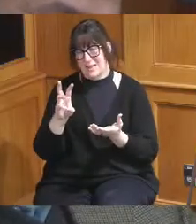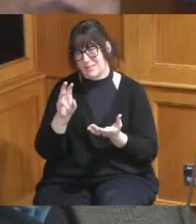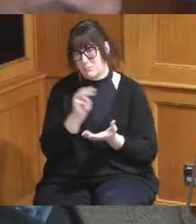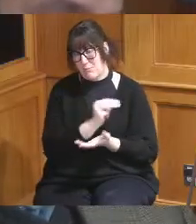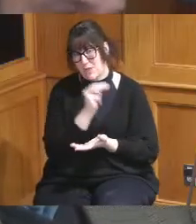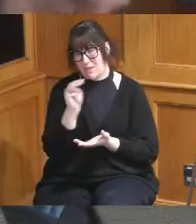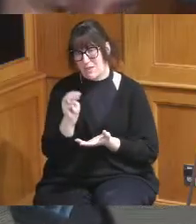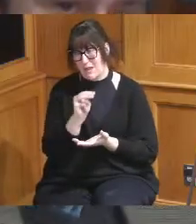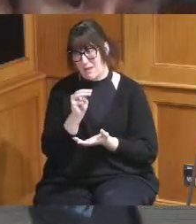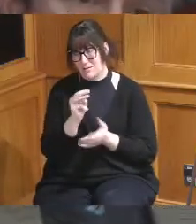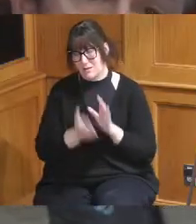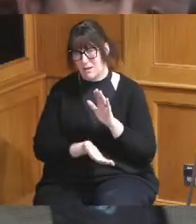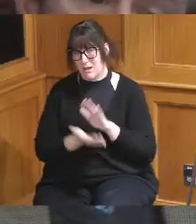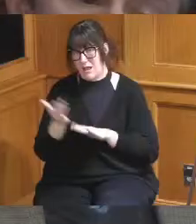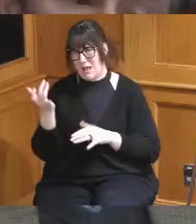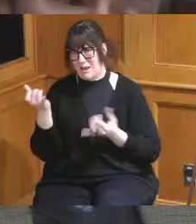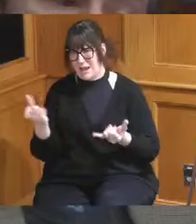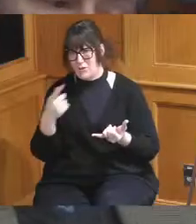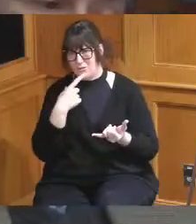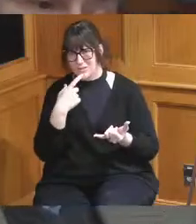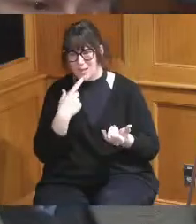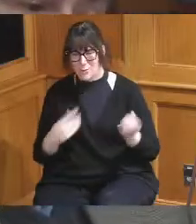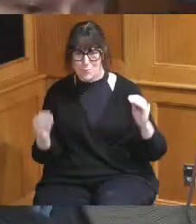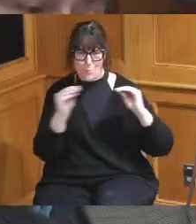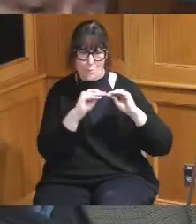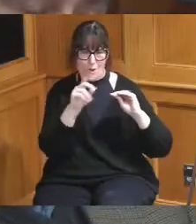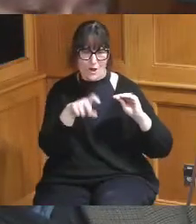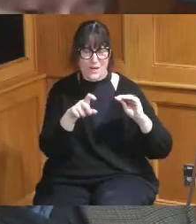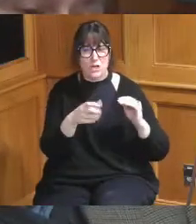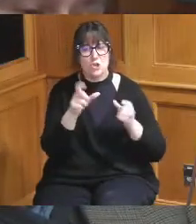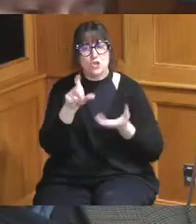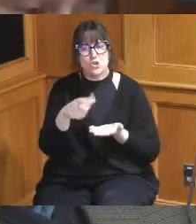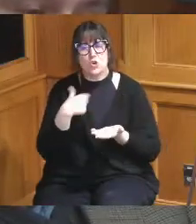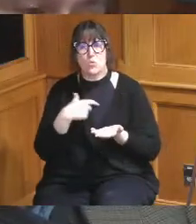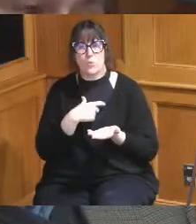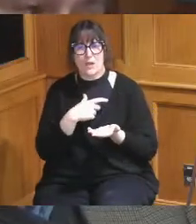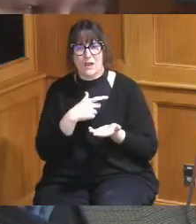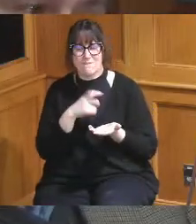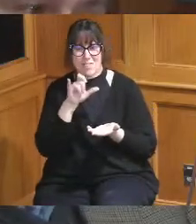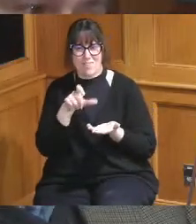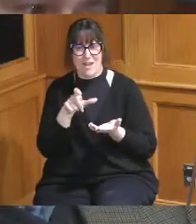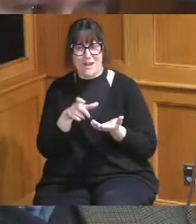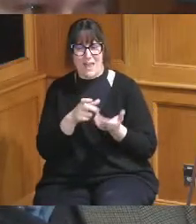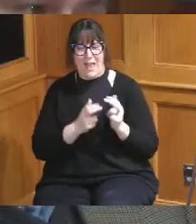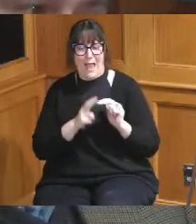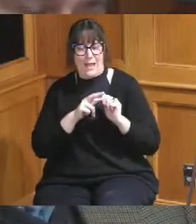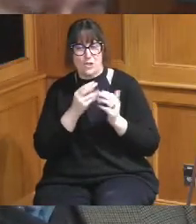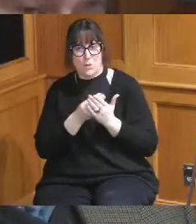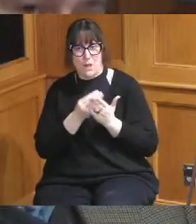say I need more should we have taken some of this when we put that extra money which I questioned